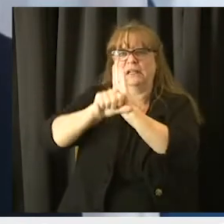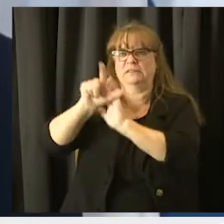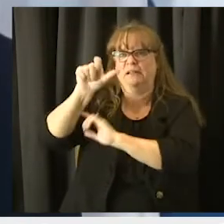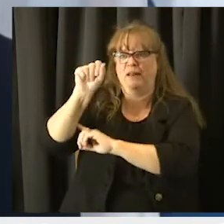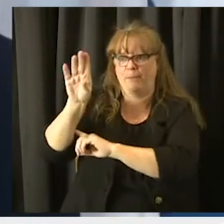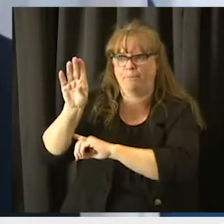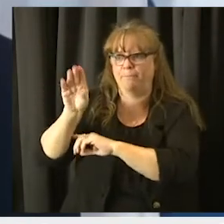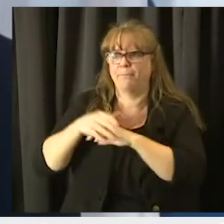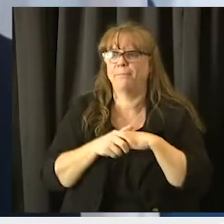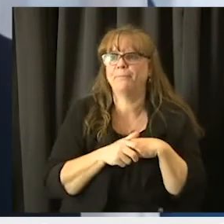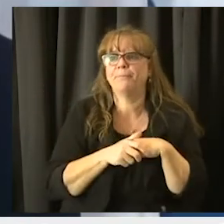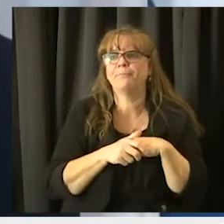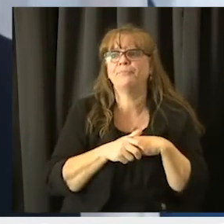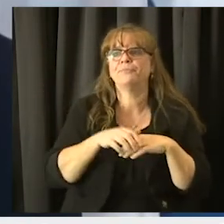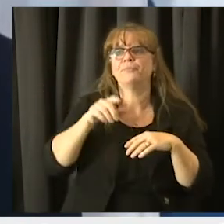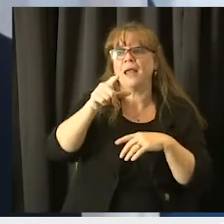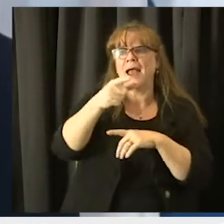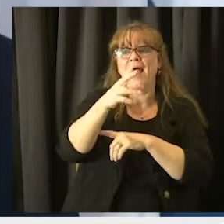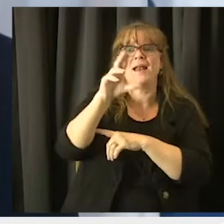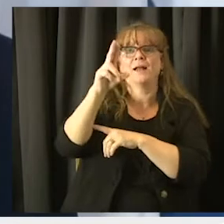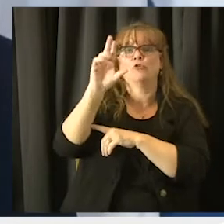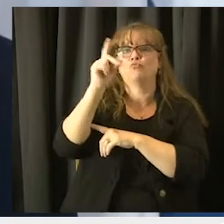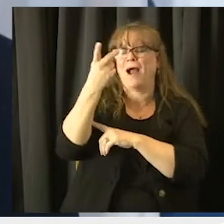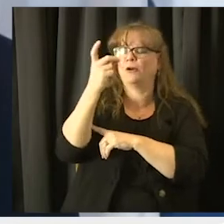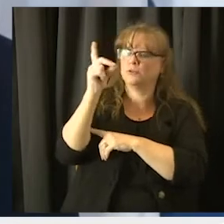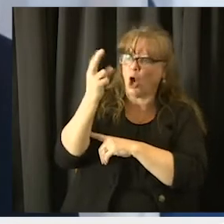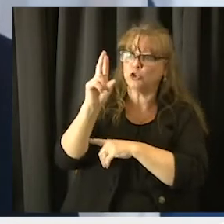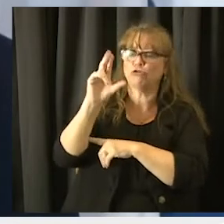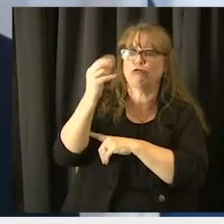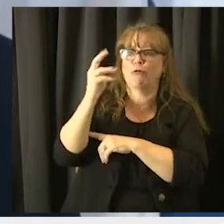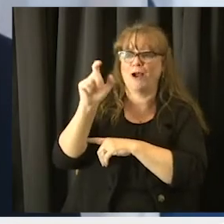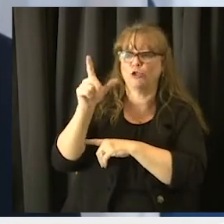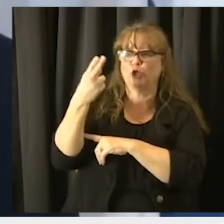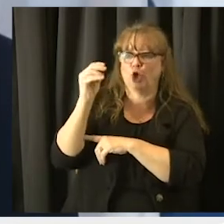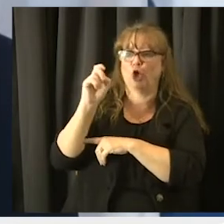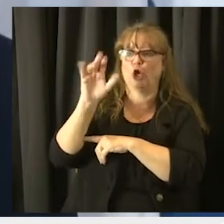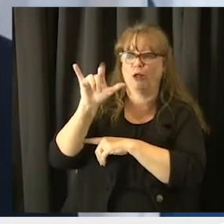Colorado’s Chief Medical Officer, who will discuss this new variant and what it might mean.